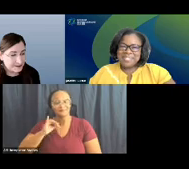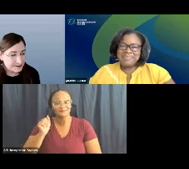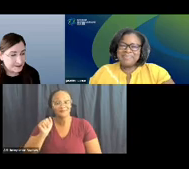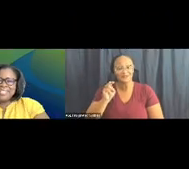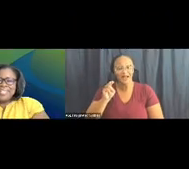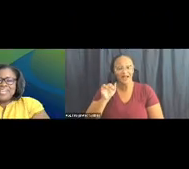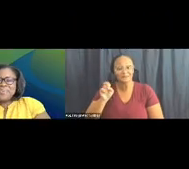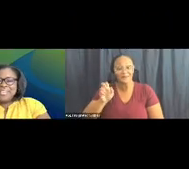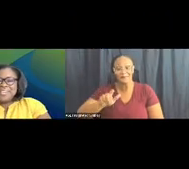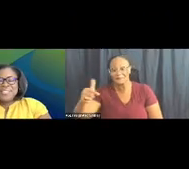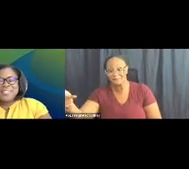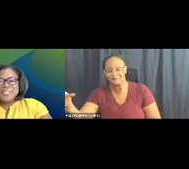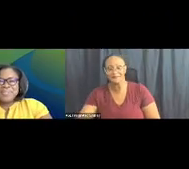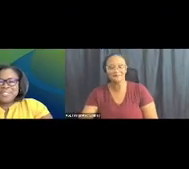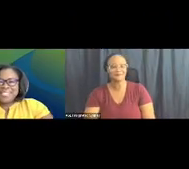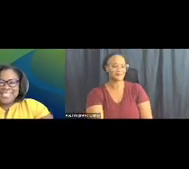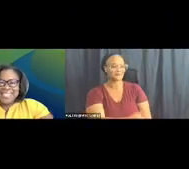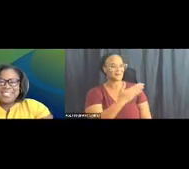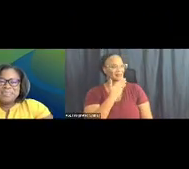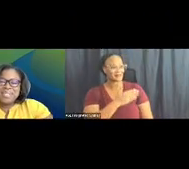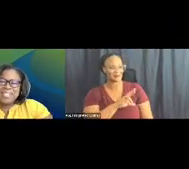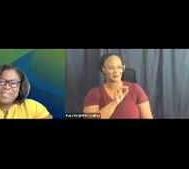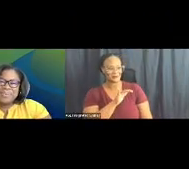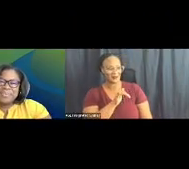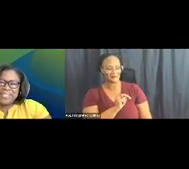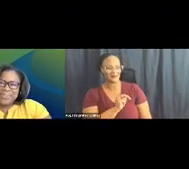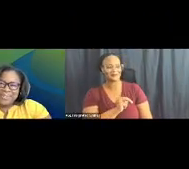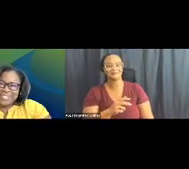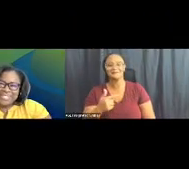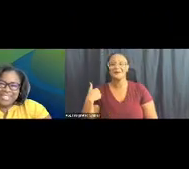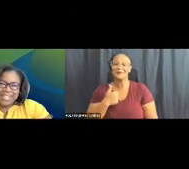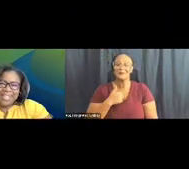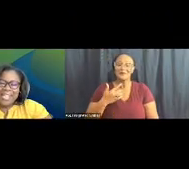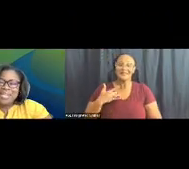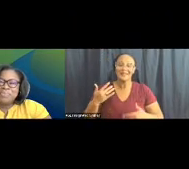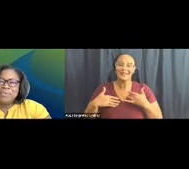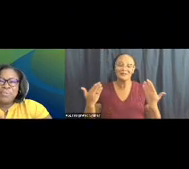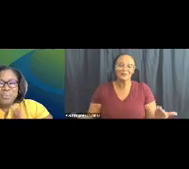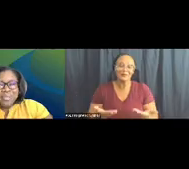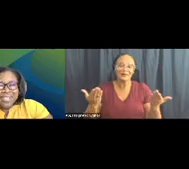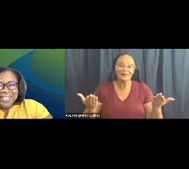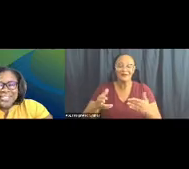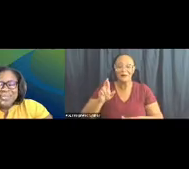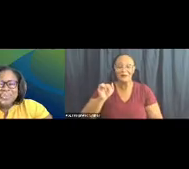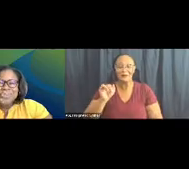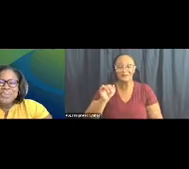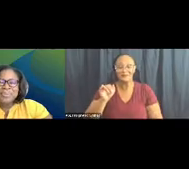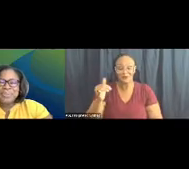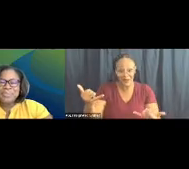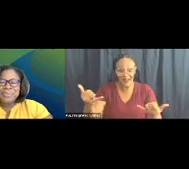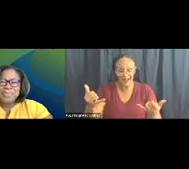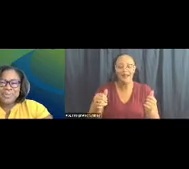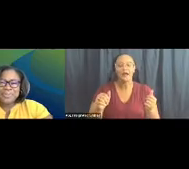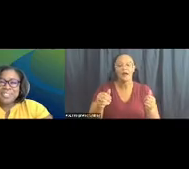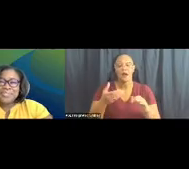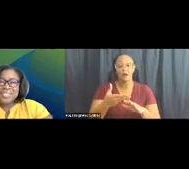Robin. We are so excited to be here with you all today. And before we get into the wonderful world